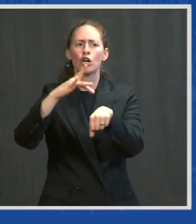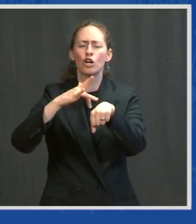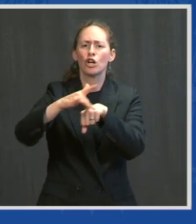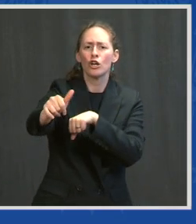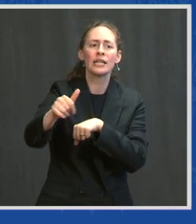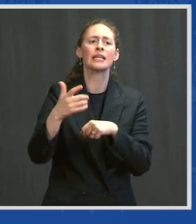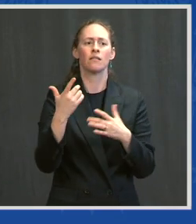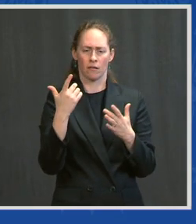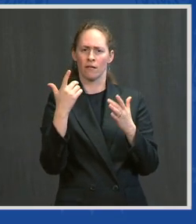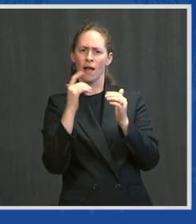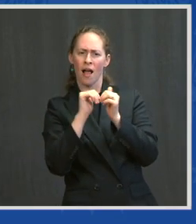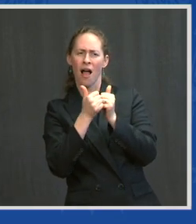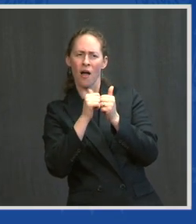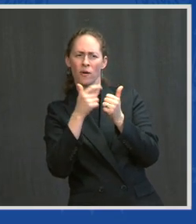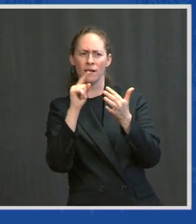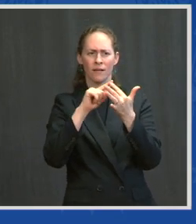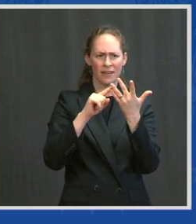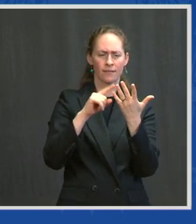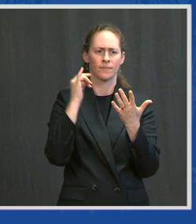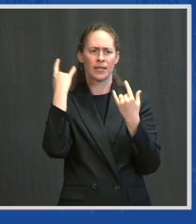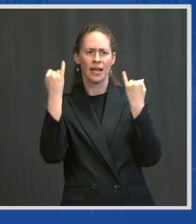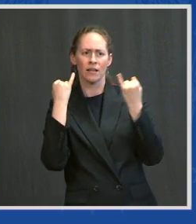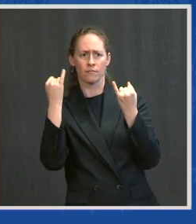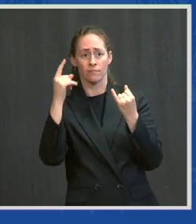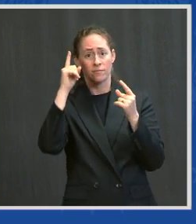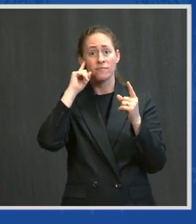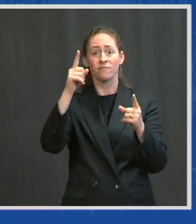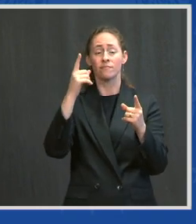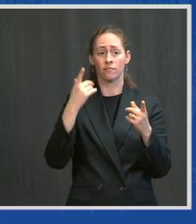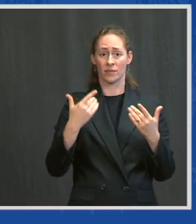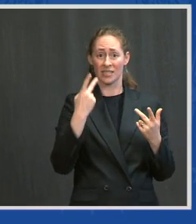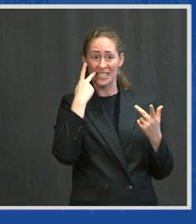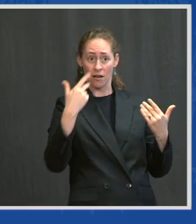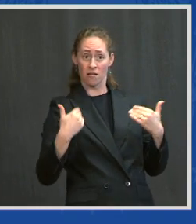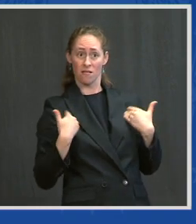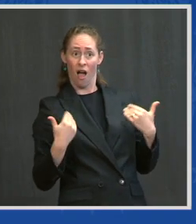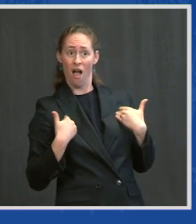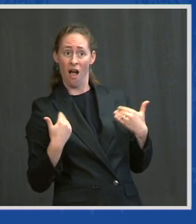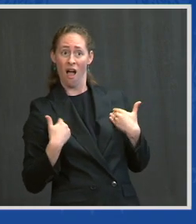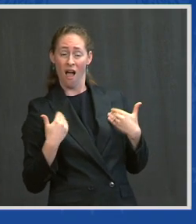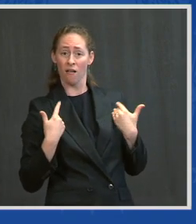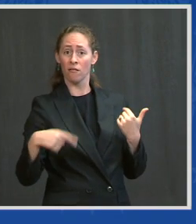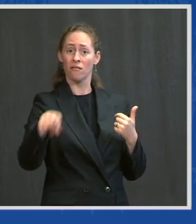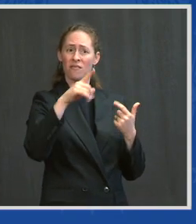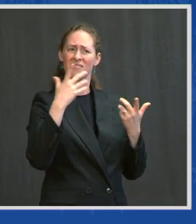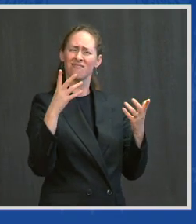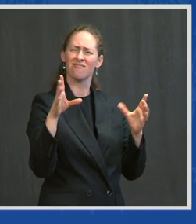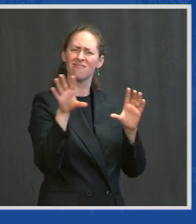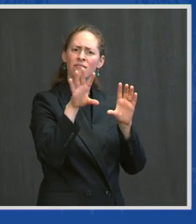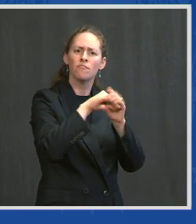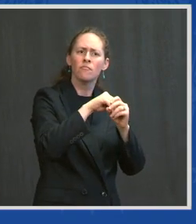Making sure that when a child is young, they have access to a real education, and they get started off on the right foot.